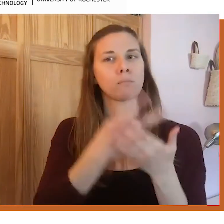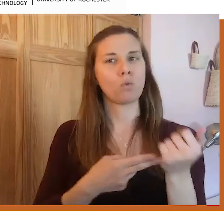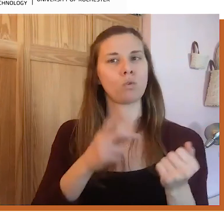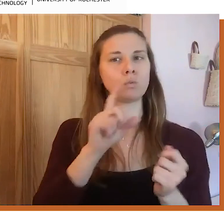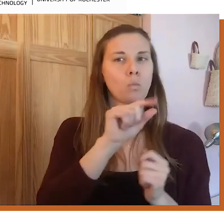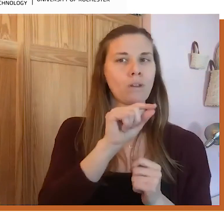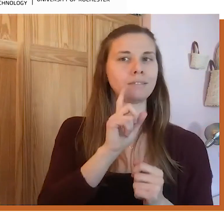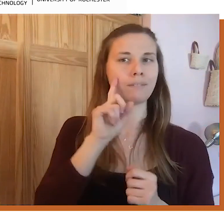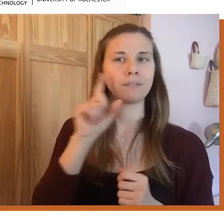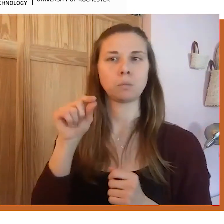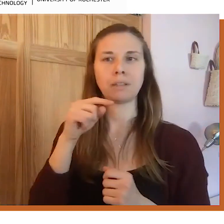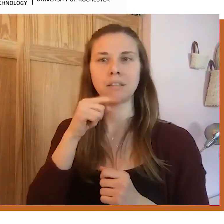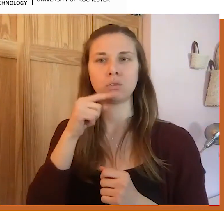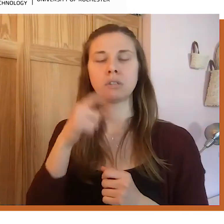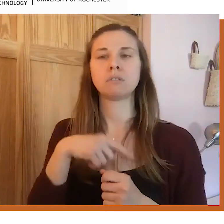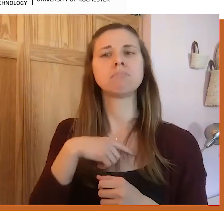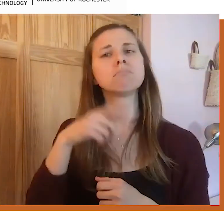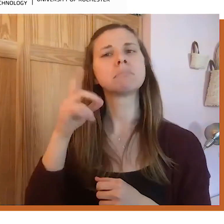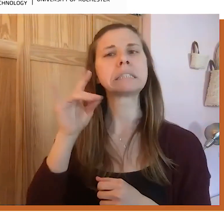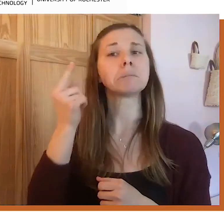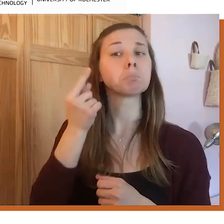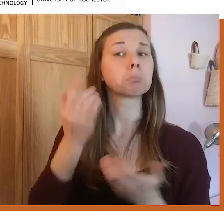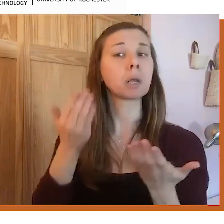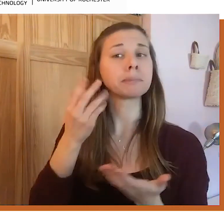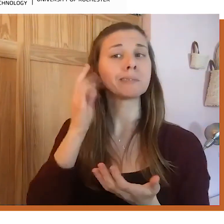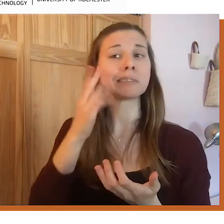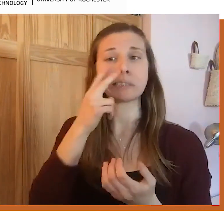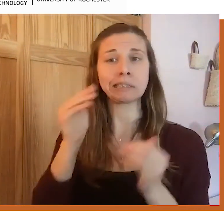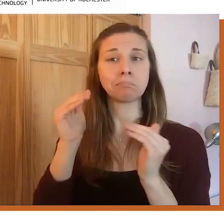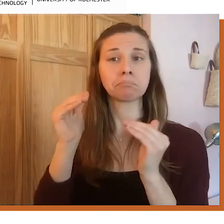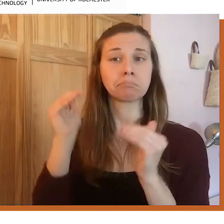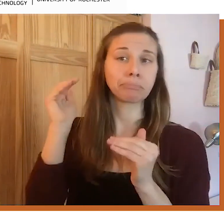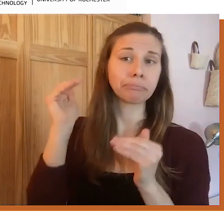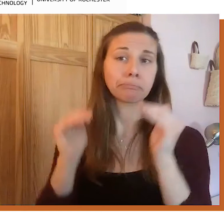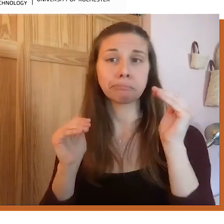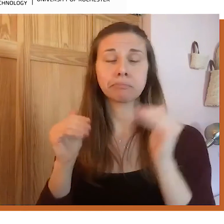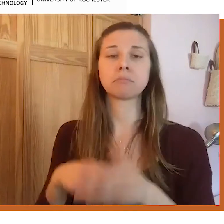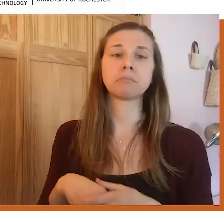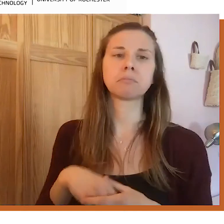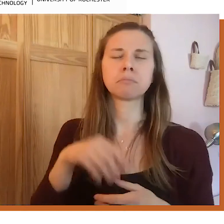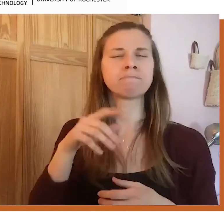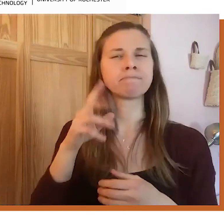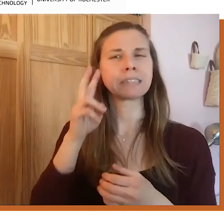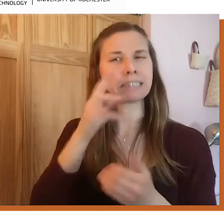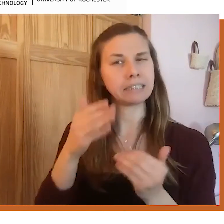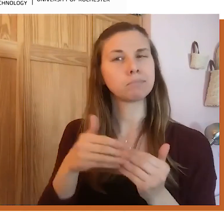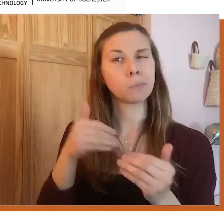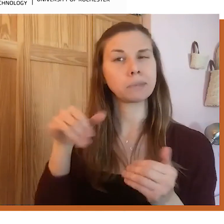Now remember, I interviewed both hearing and Deaf women, 20 of each, and I thought that they might be fairly equal in--